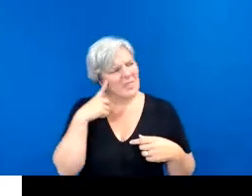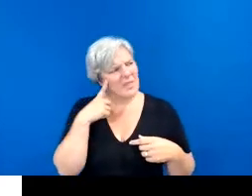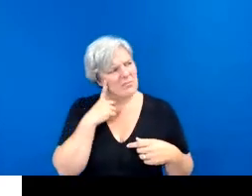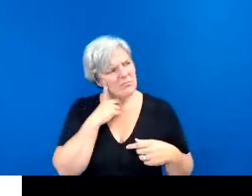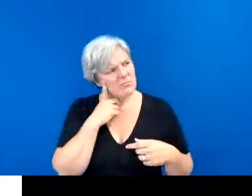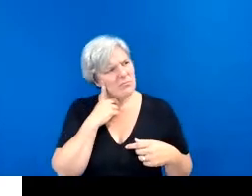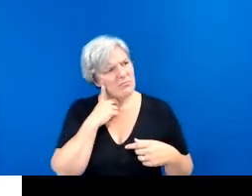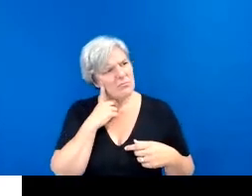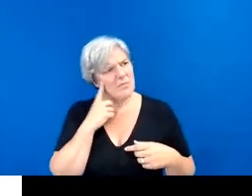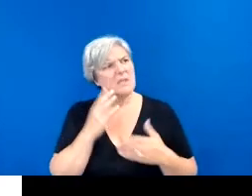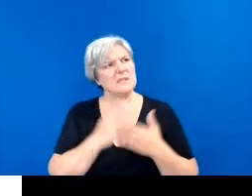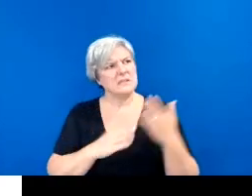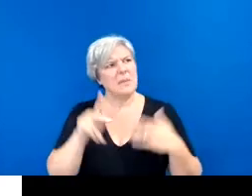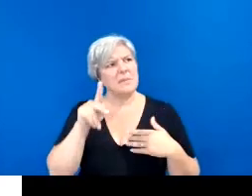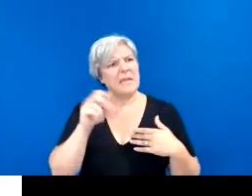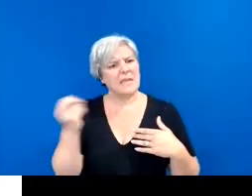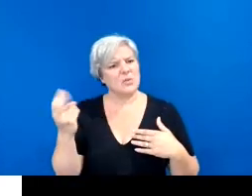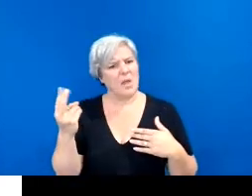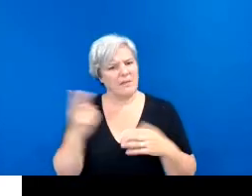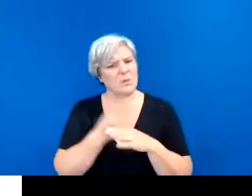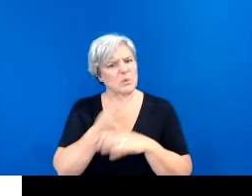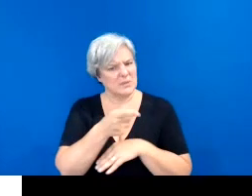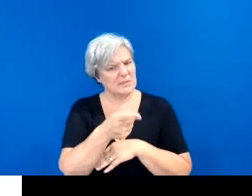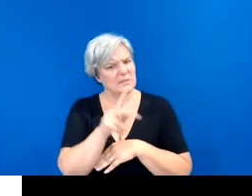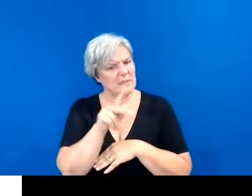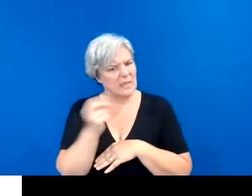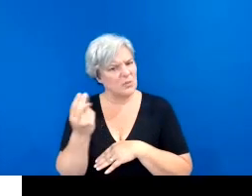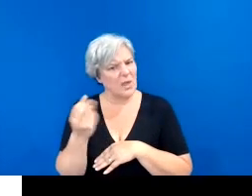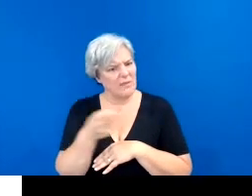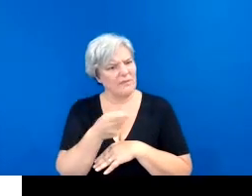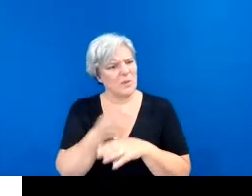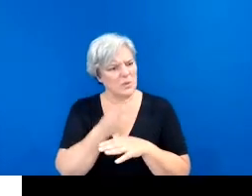maybe some of the K-12 they use it or that's the intention of it